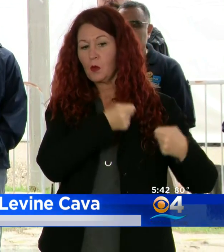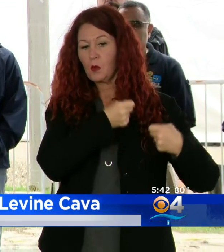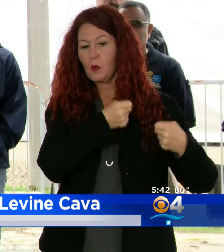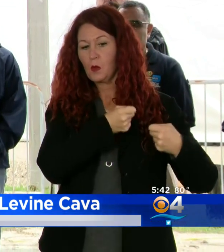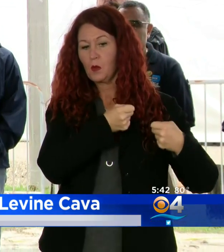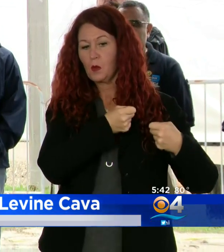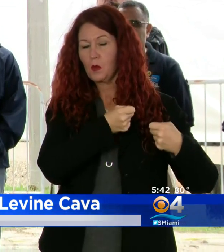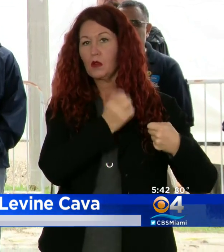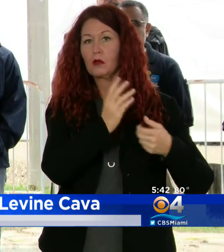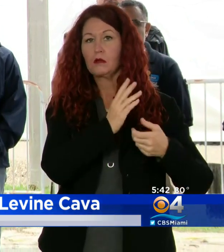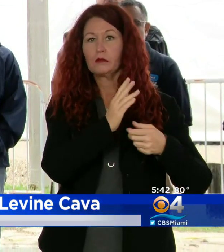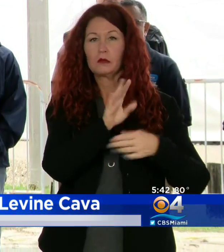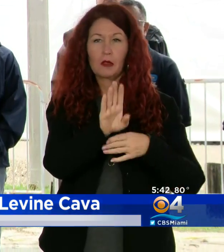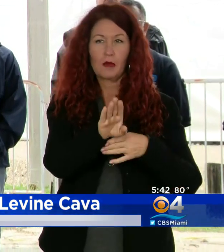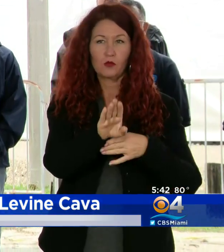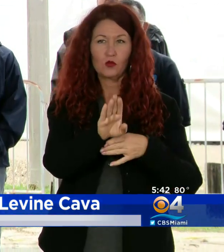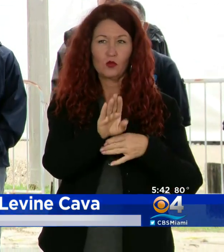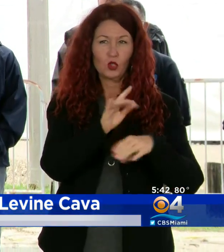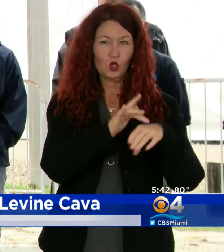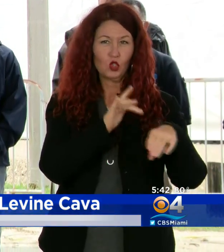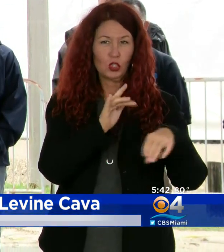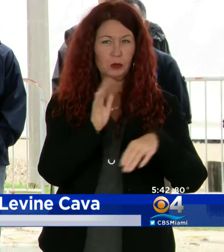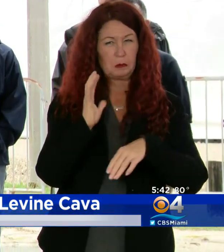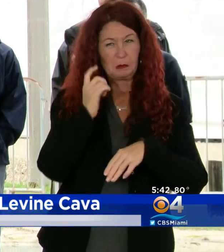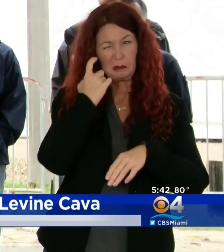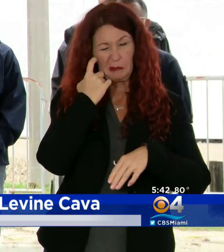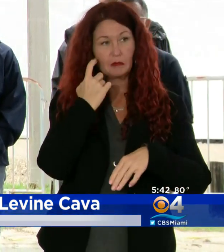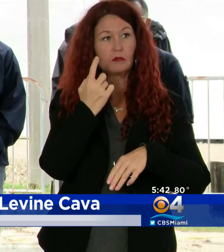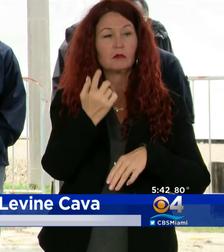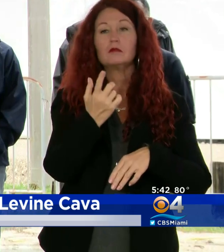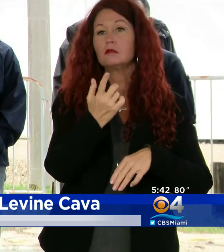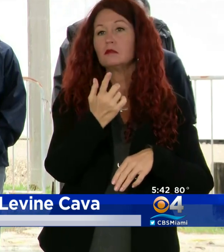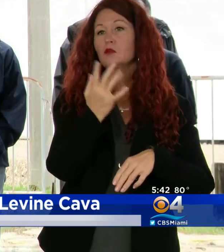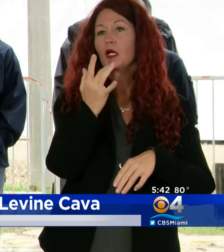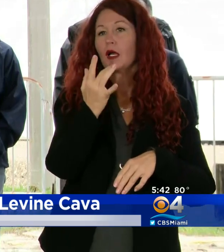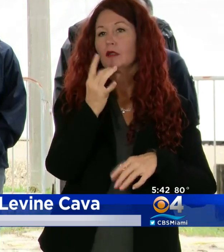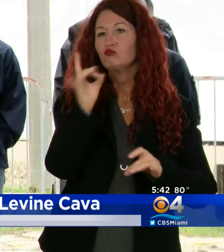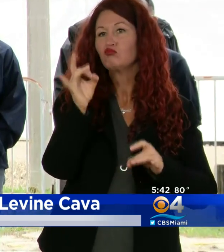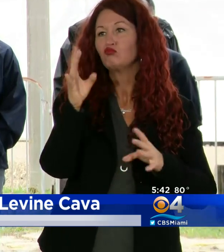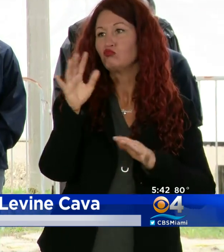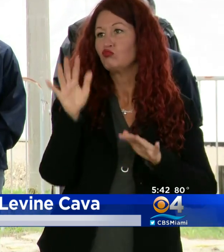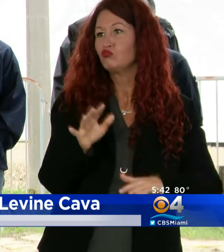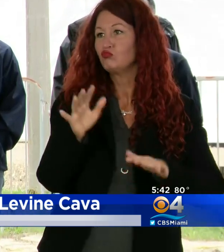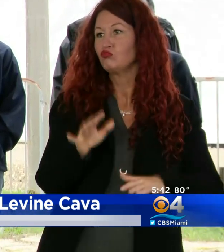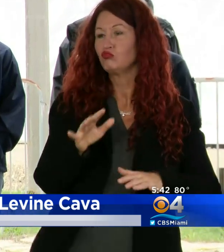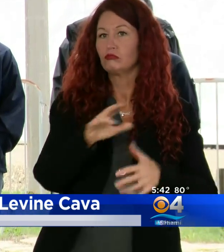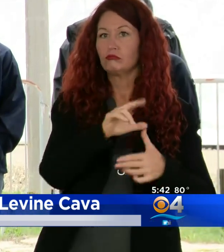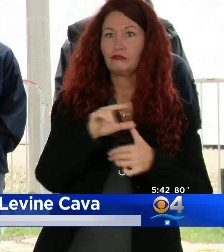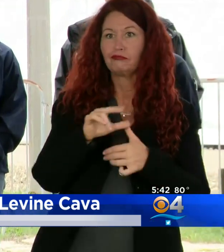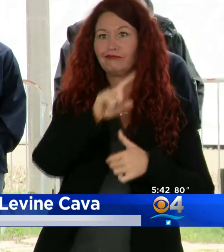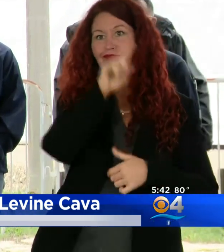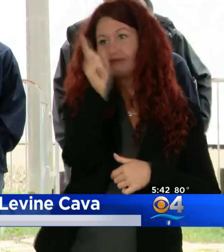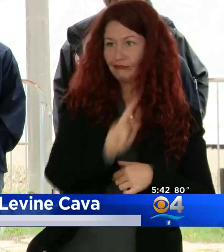GIVING US ONE COUNT BUT WE WILL GET DISCOUNT FROM THE MAYOR. GOOD EVENING, EVERYONE. WE ARE HERE APPROACHING THE END OF DAY 13. SEARCH AND RESCUE CONTINUE THEIR OPERATIONS TODAY EXCEPT